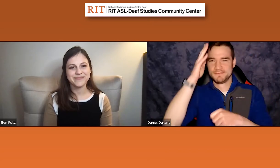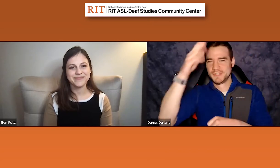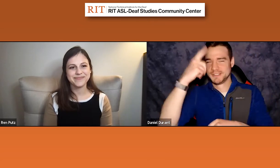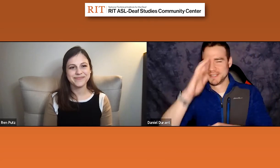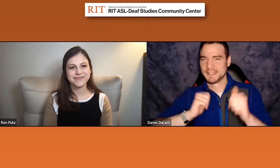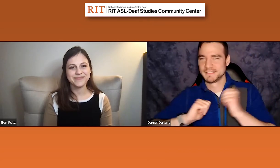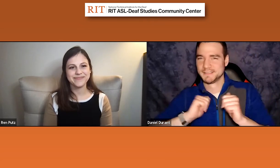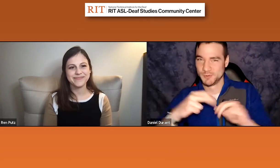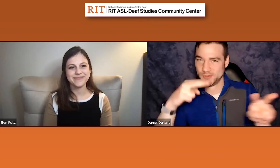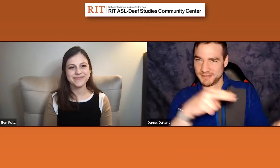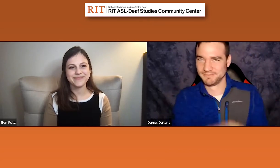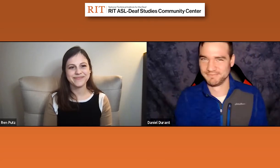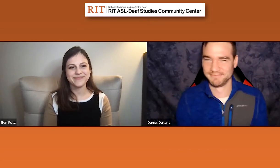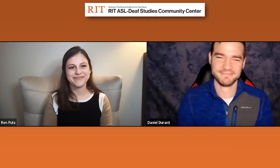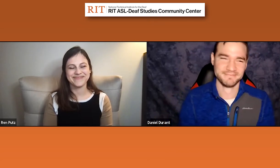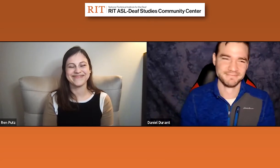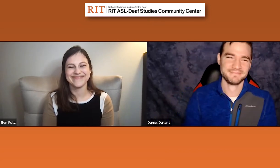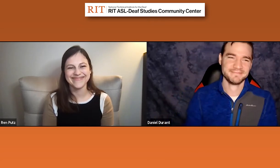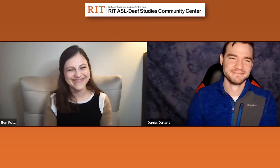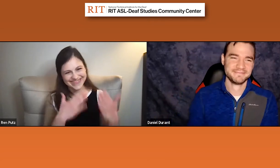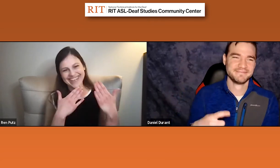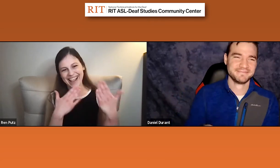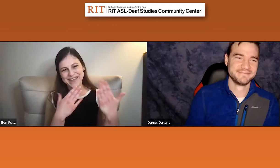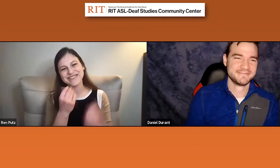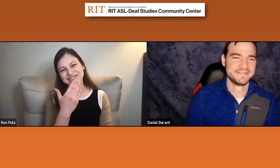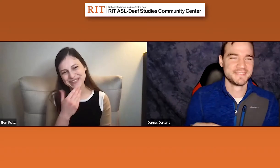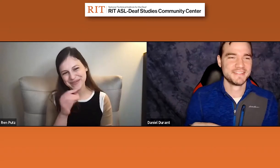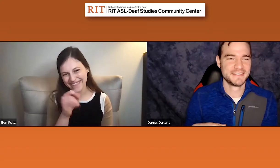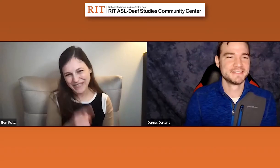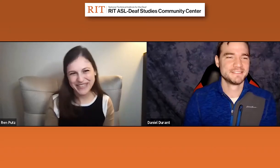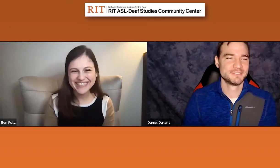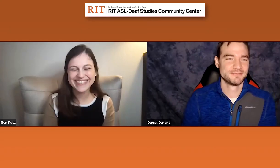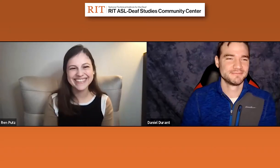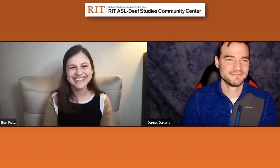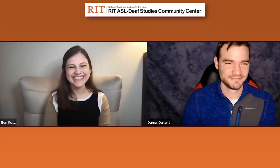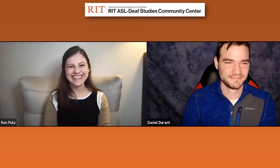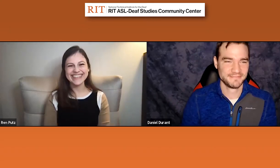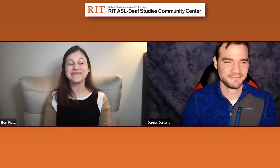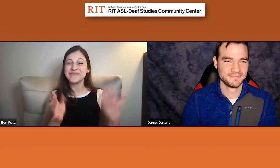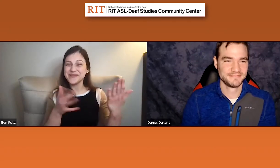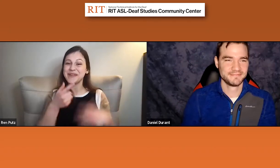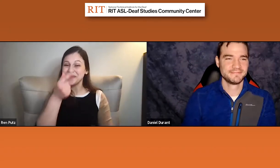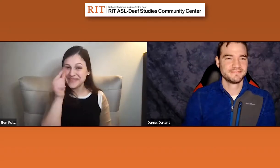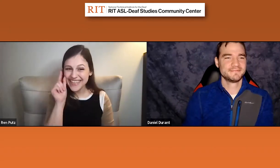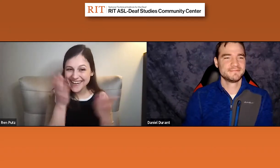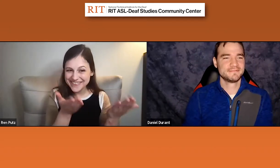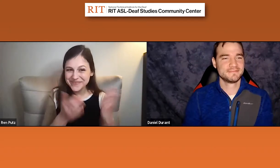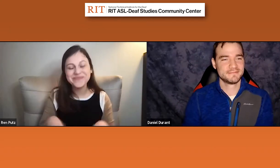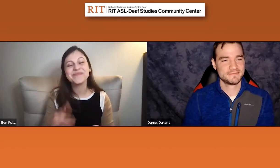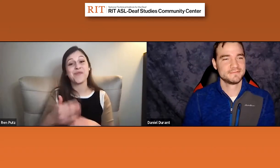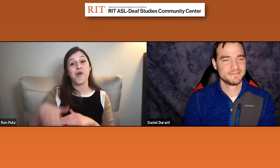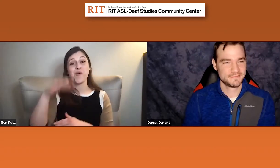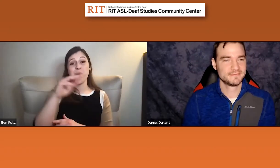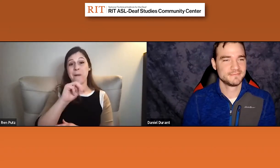I know she's gonna do well in her future career as well. Ren: Thank you, Daniel. That was really sweet of you.